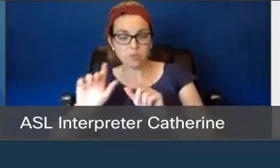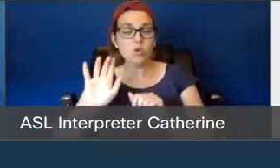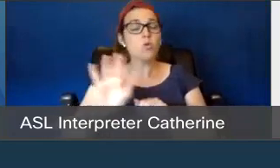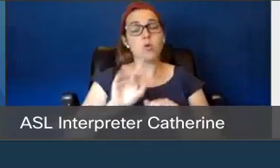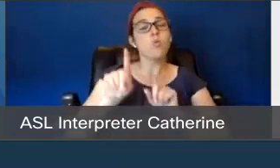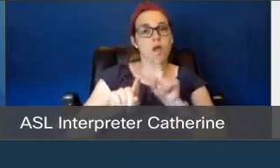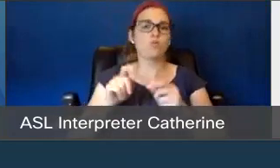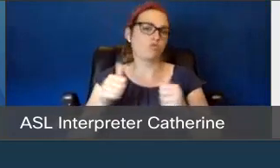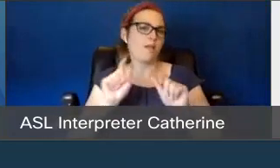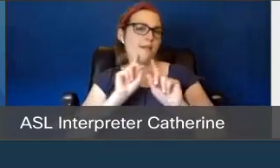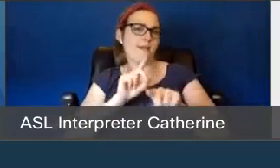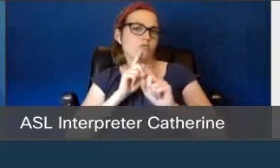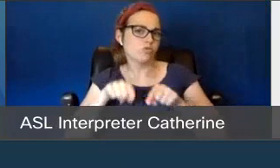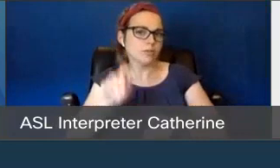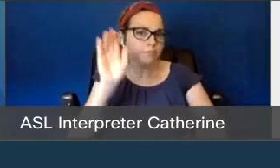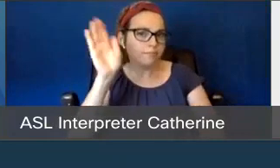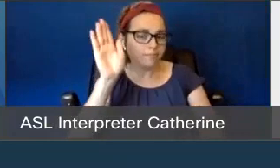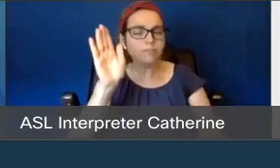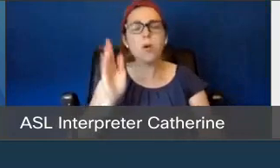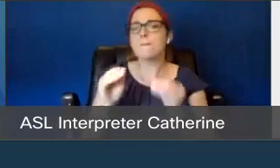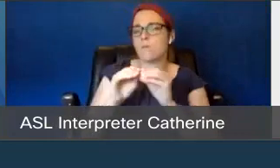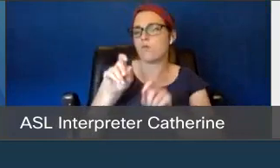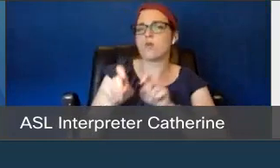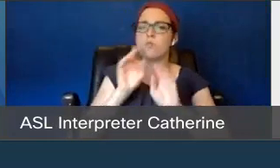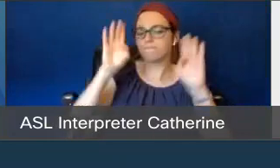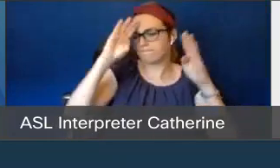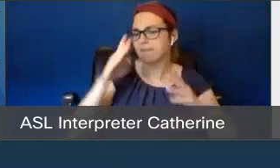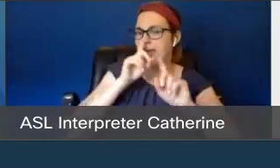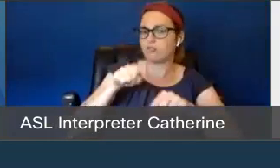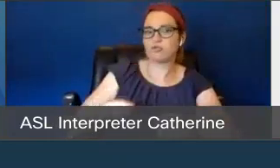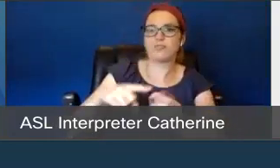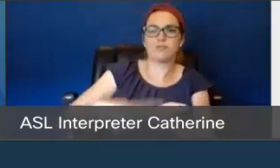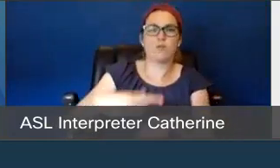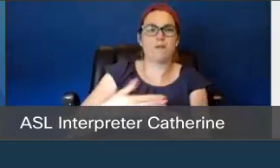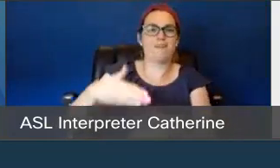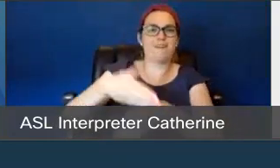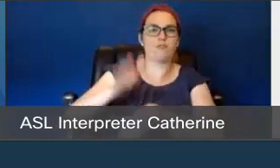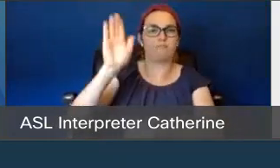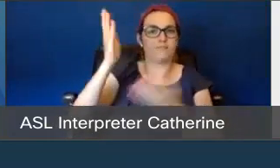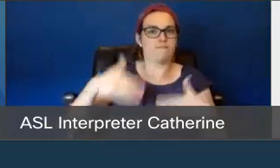with additional questions during the discussion session. We will also be conducting a brief poll